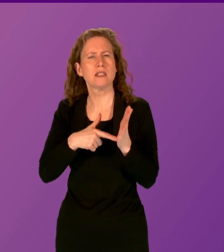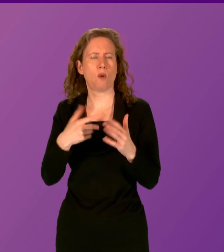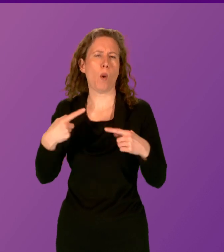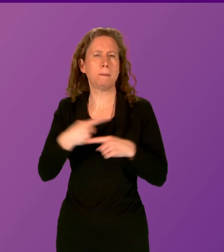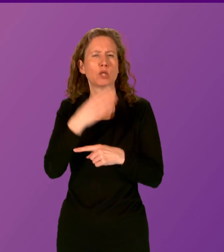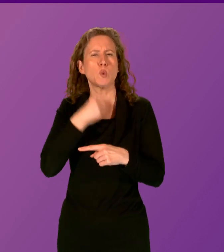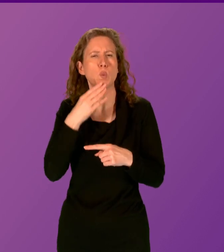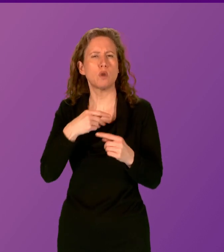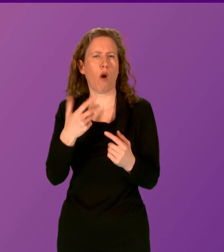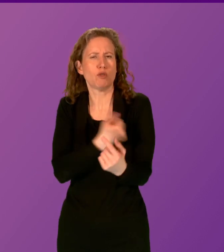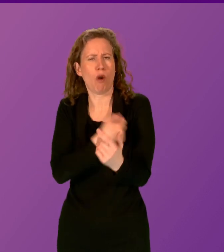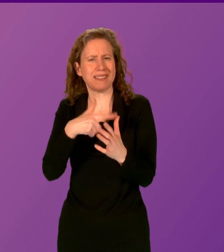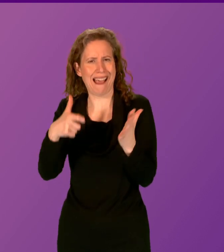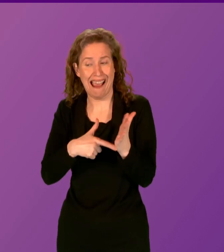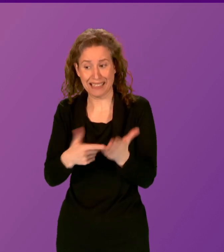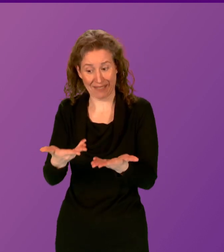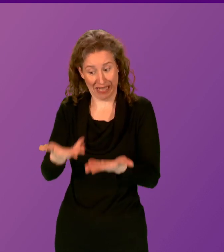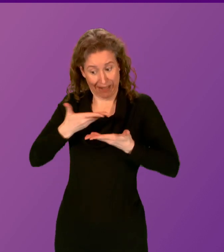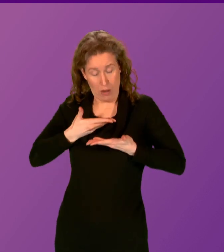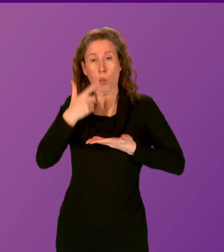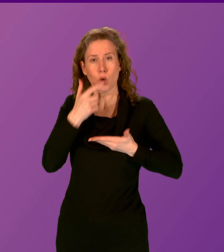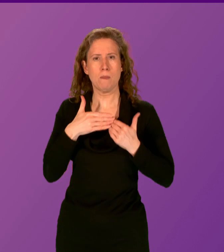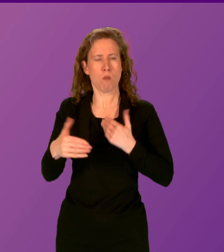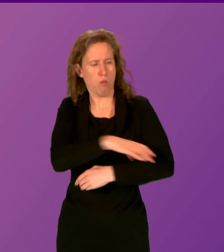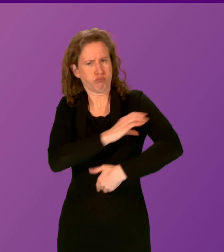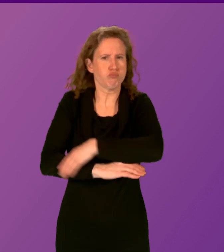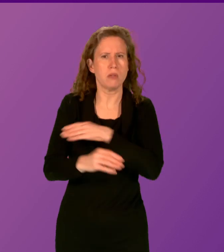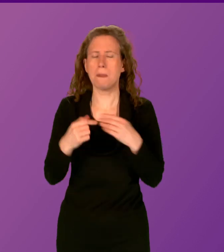in relation to the decriminalisation of drugs for personal use.